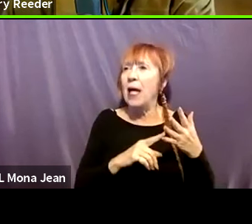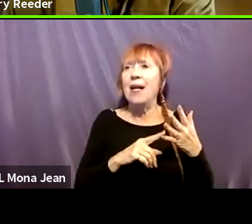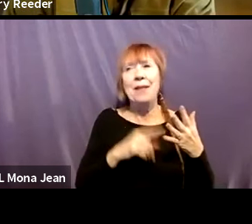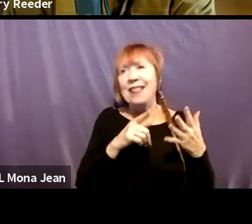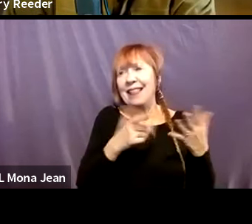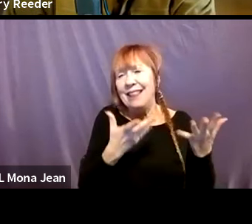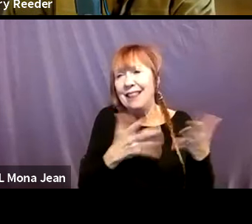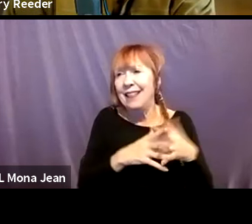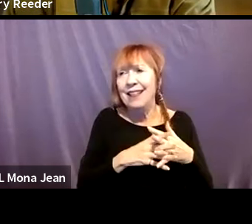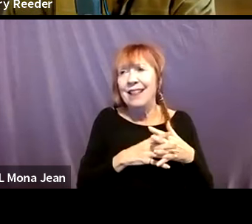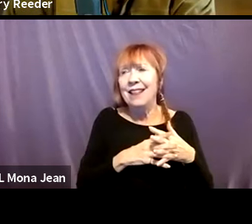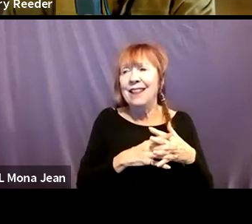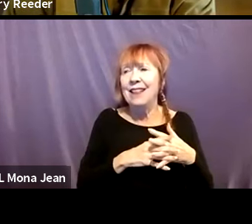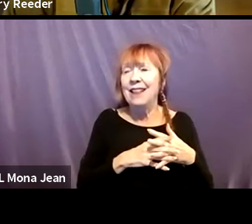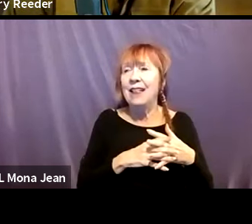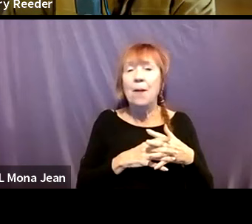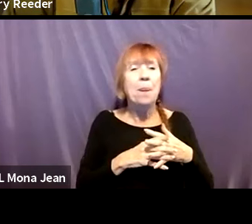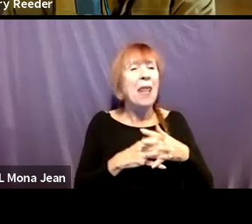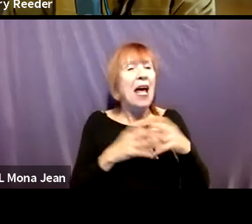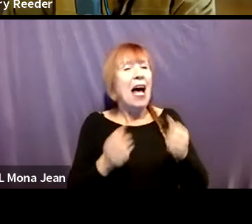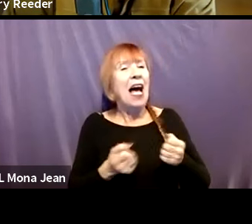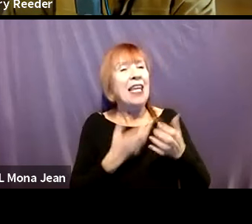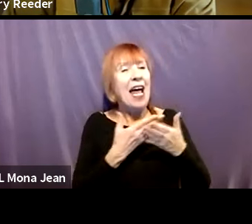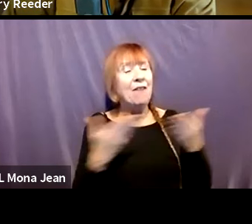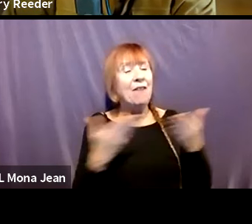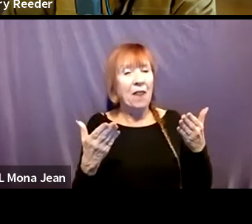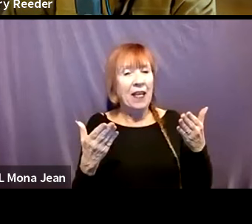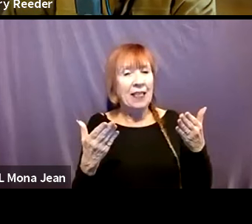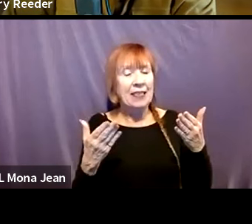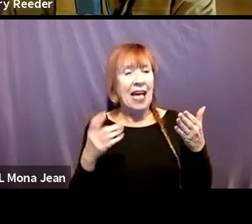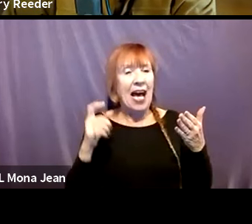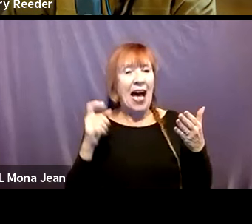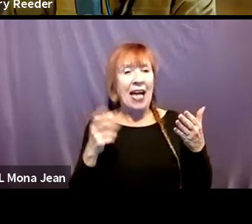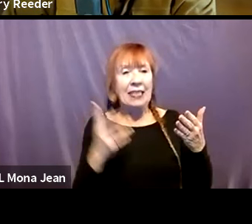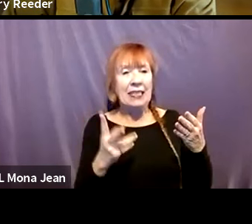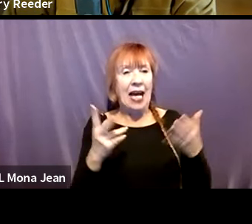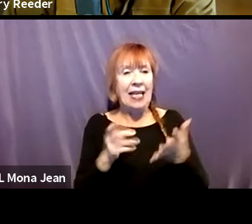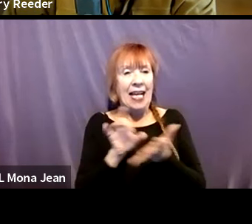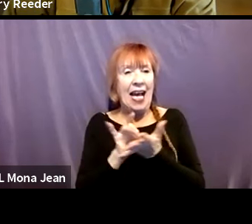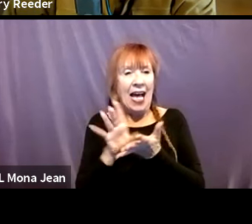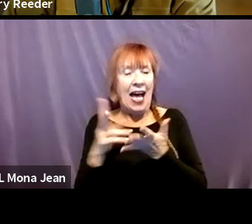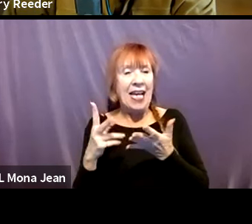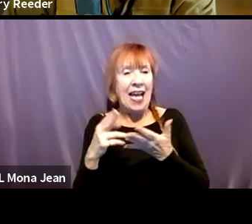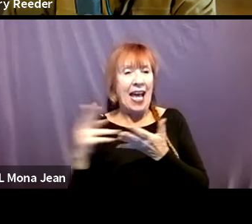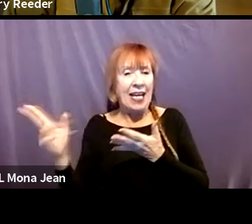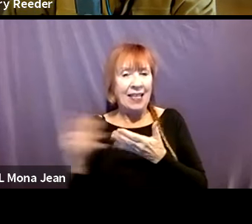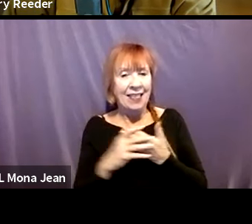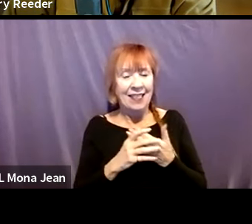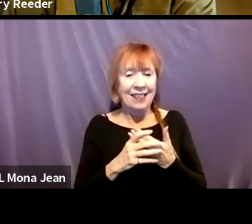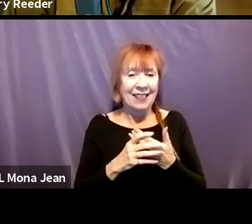I mean, a lot of the stuff I end up having to cut out is like my intentions behind the story,